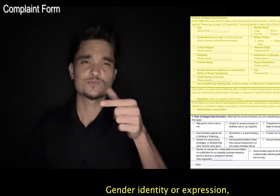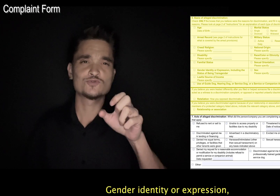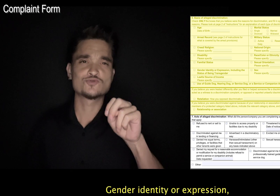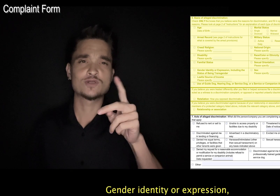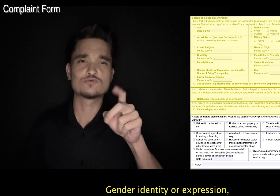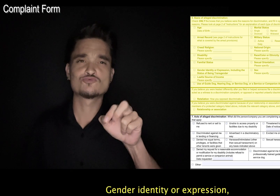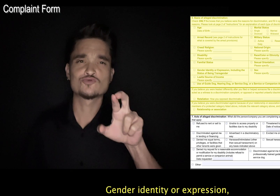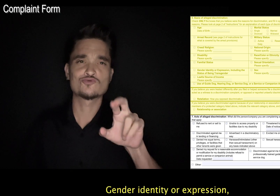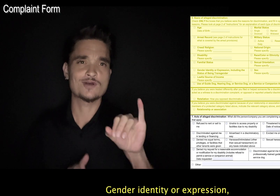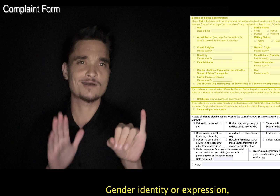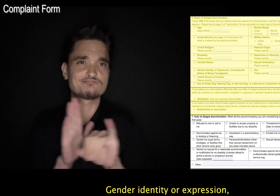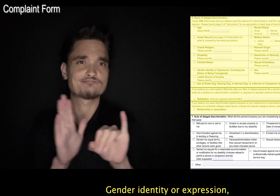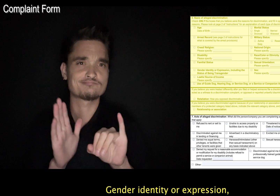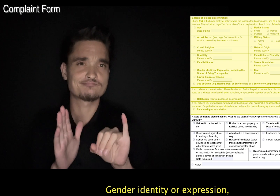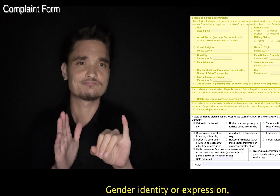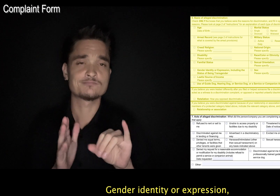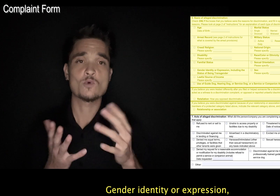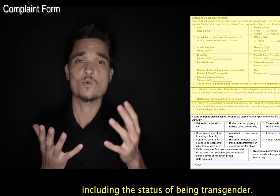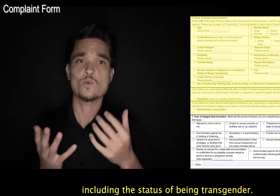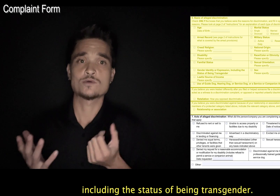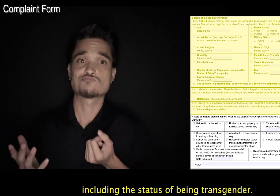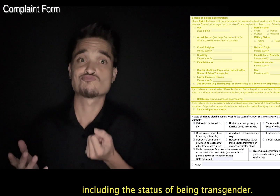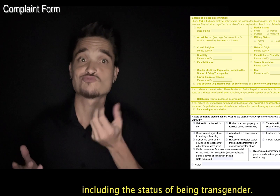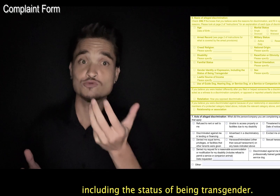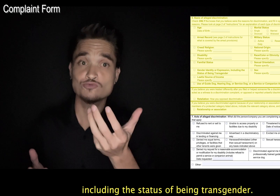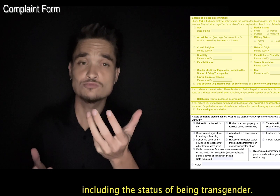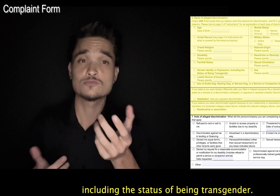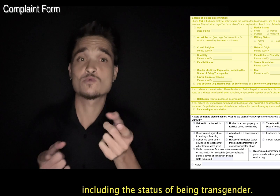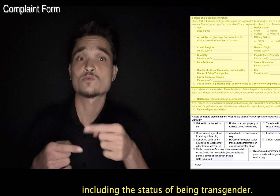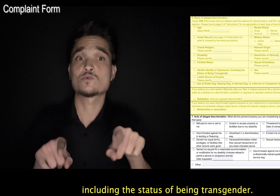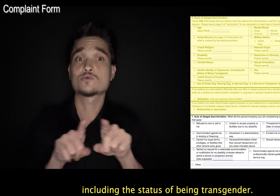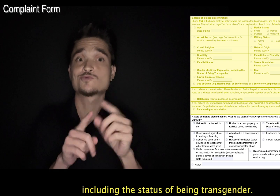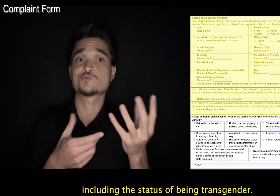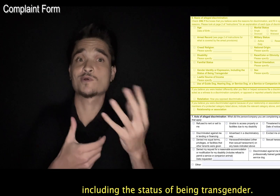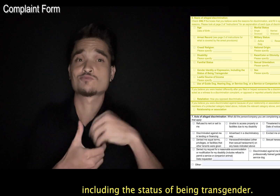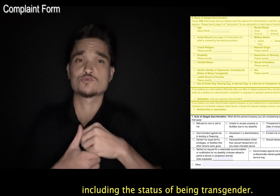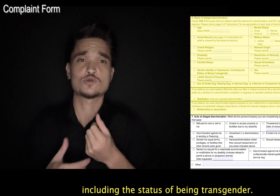Gender identity or expression, including the status of being transgender.